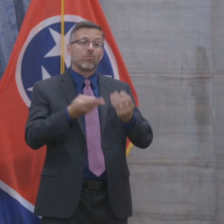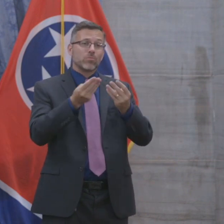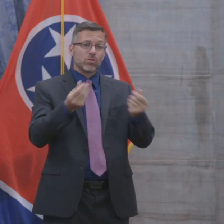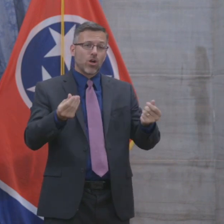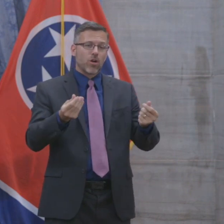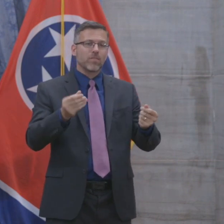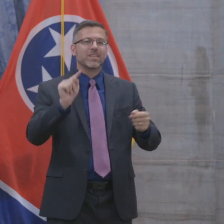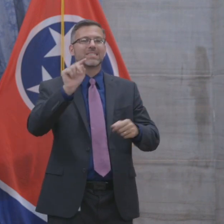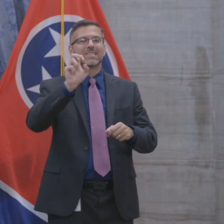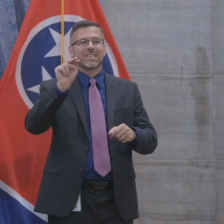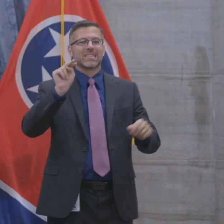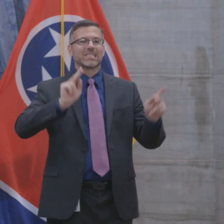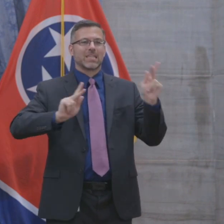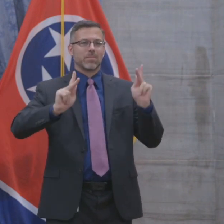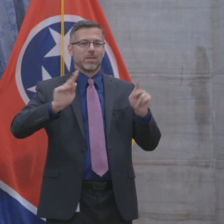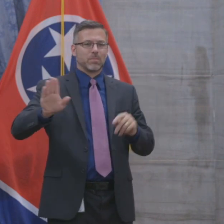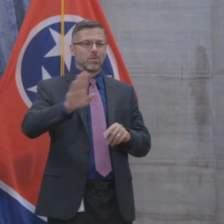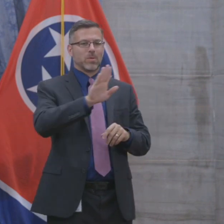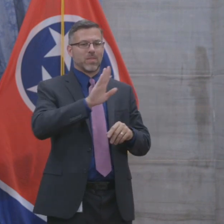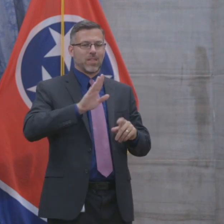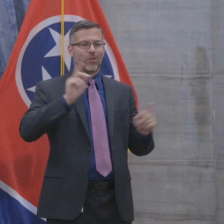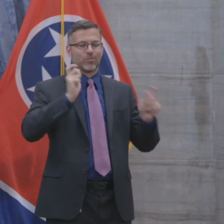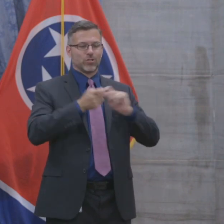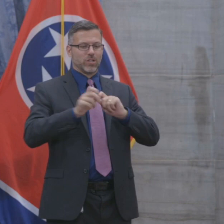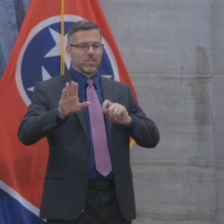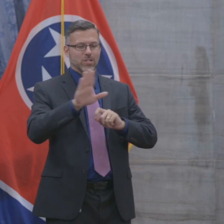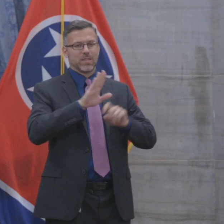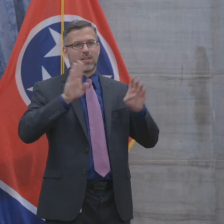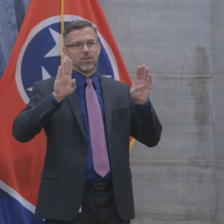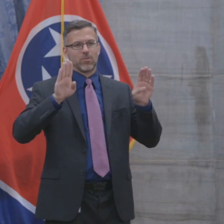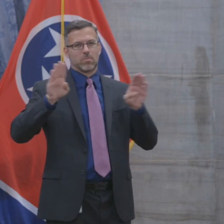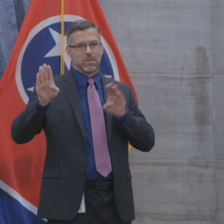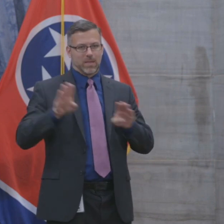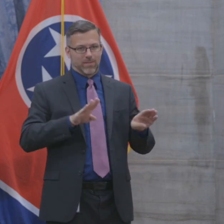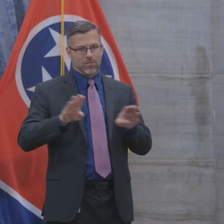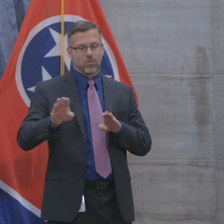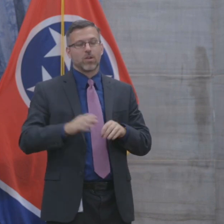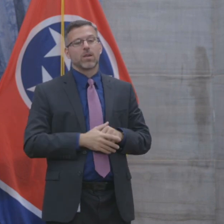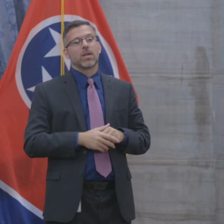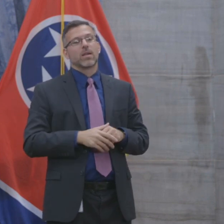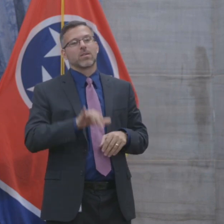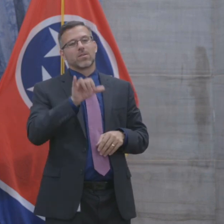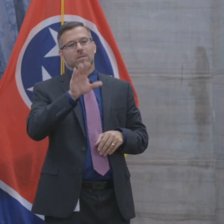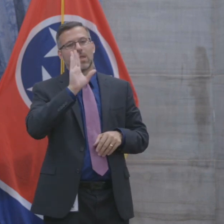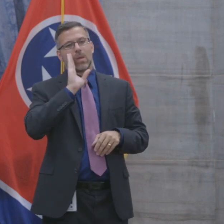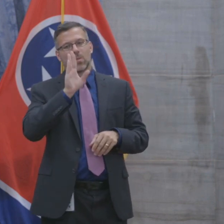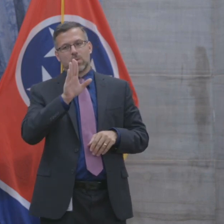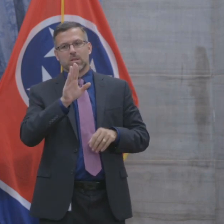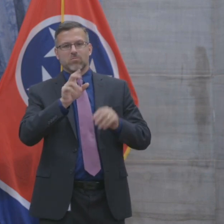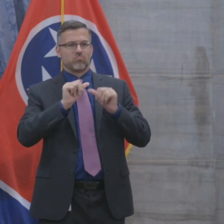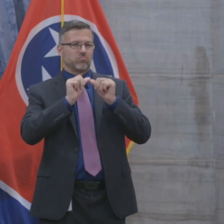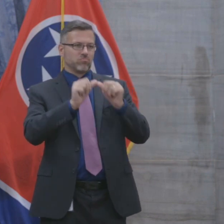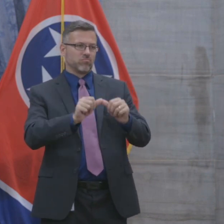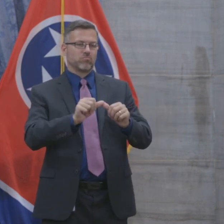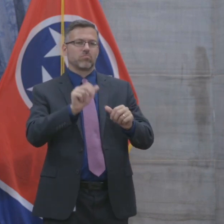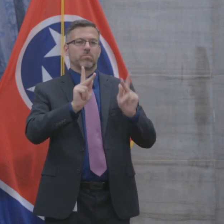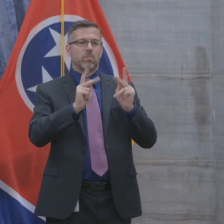yeah, I mean, that's what's working. That will continue to work. And I continue to believe that what we've done is appropriate. REPORTER: Do you think the